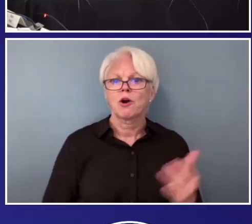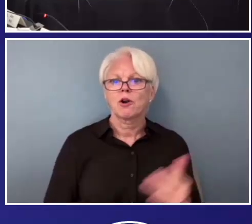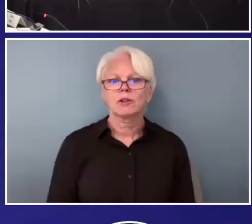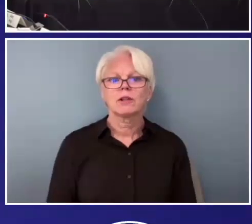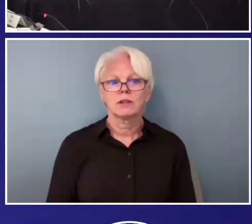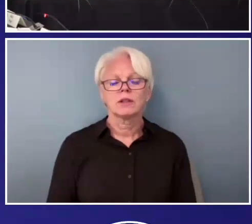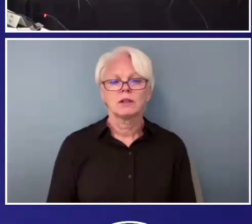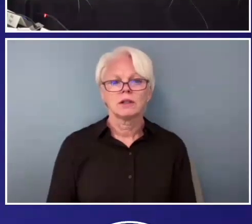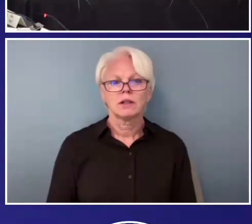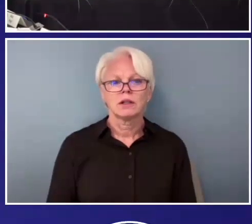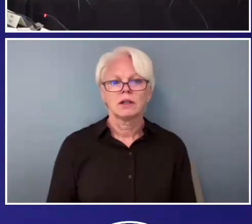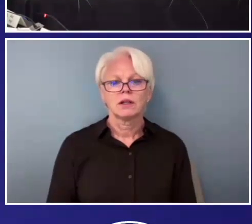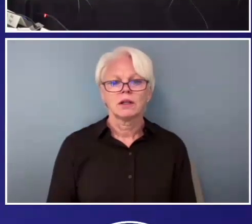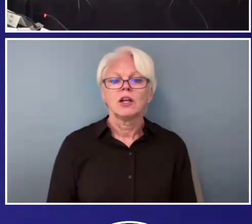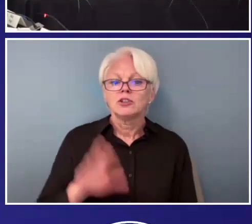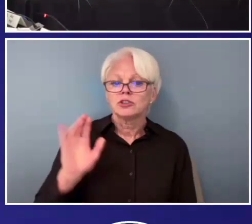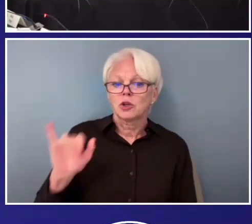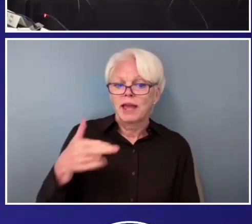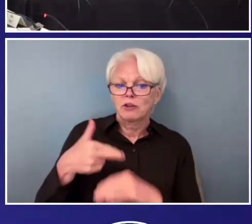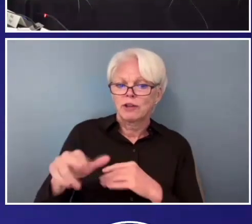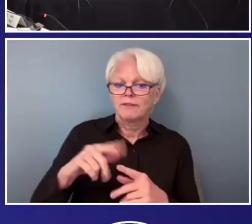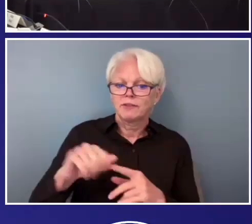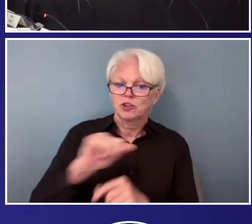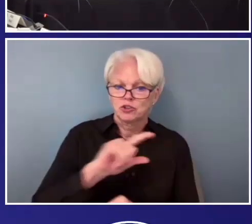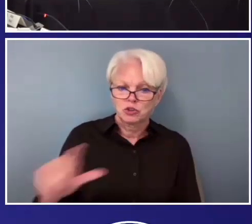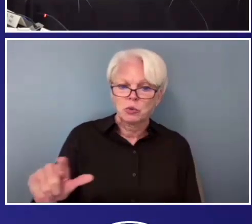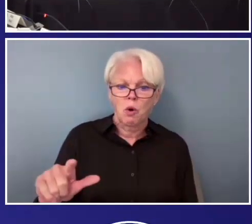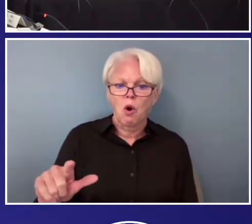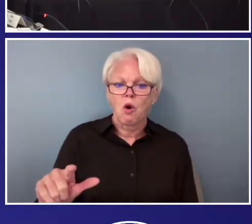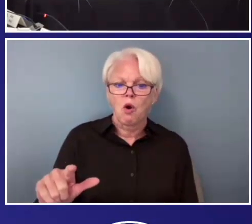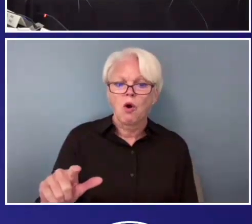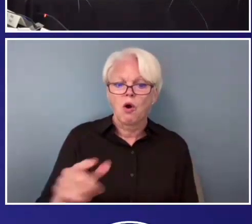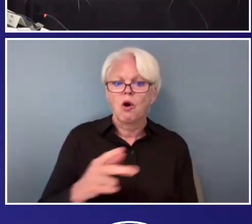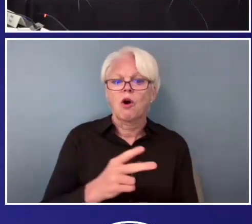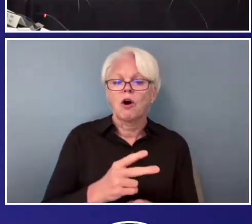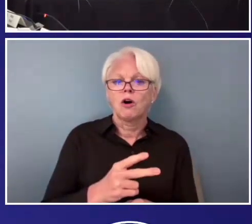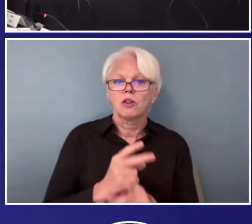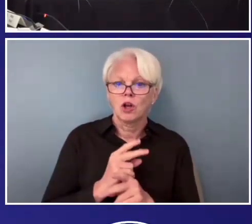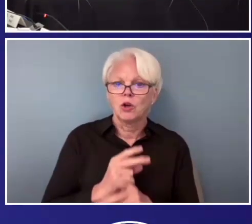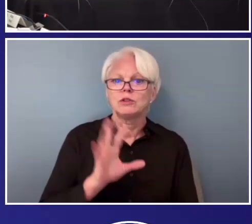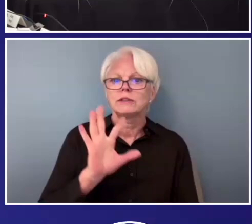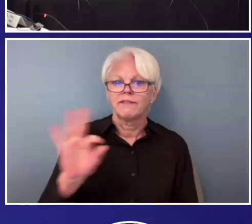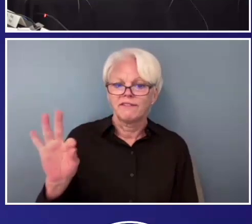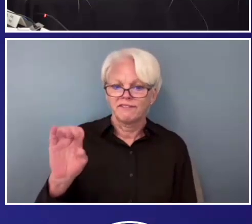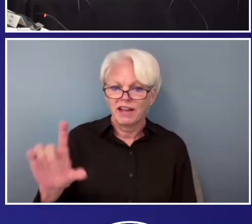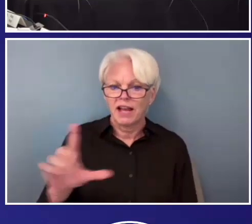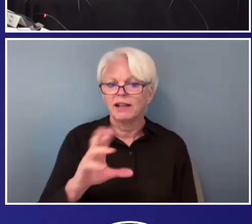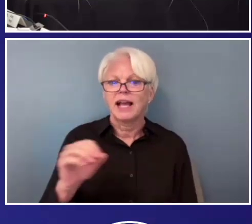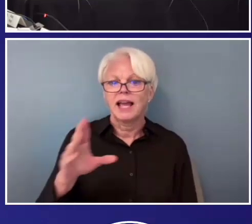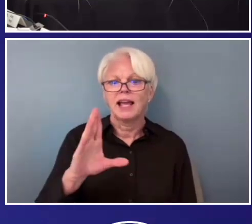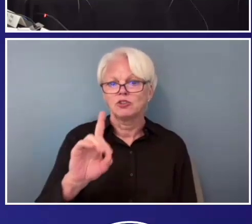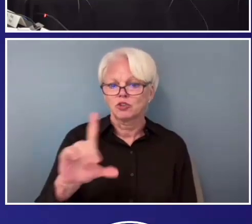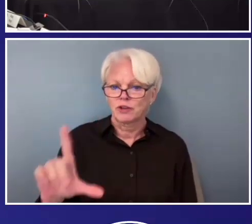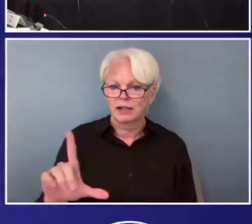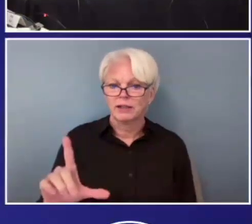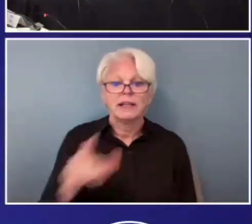It's referring to all loans, FFEL and Direct Loans under part B and part D, not all loans because we know Perkins is